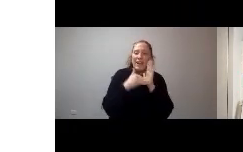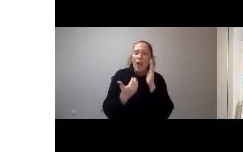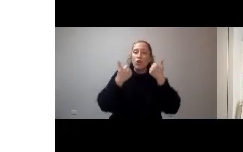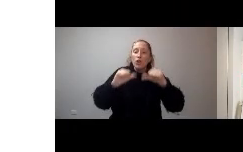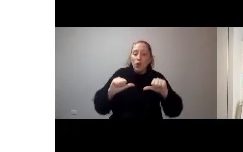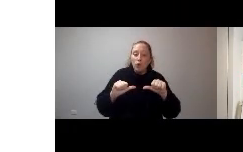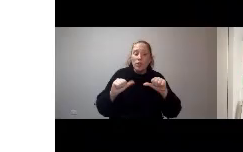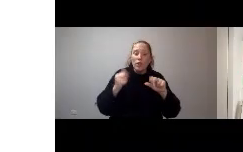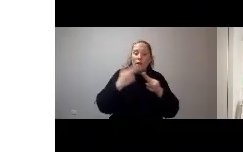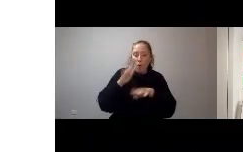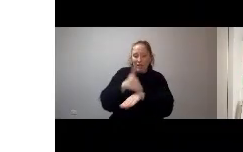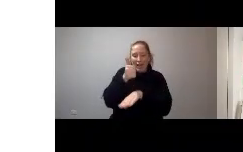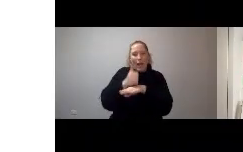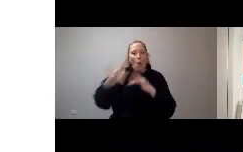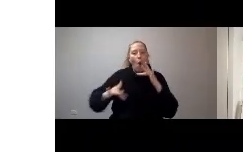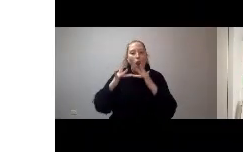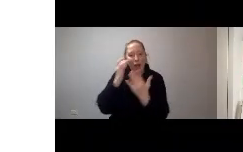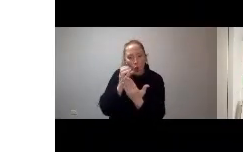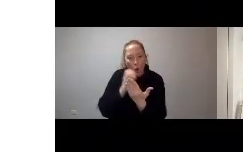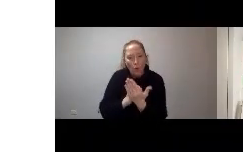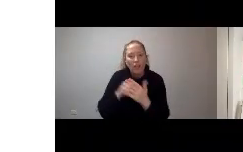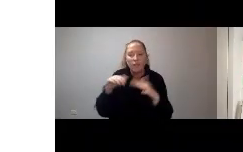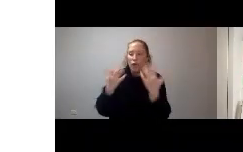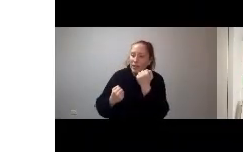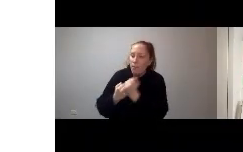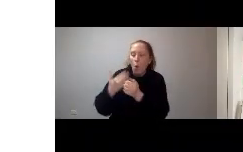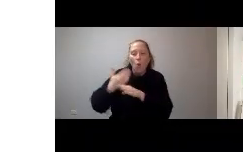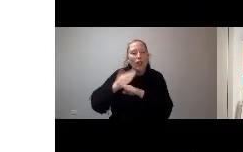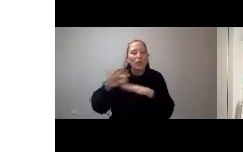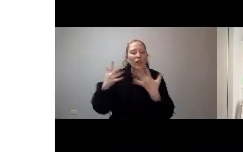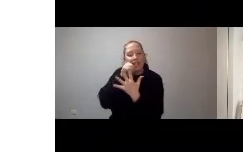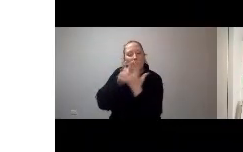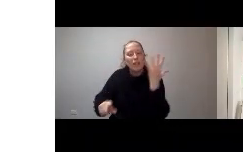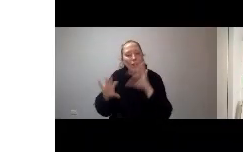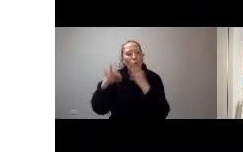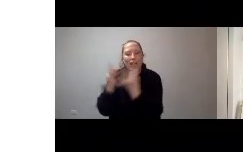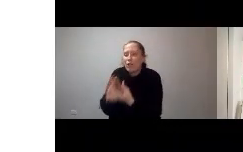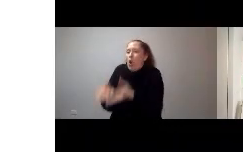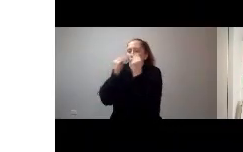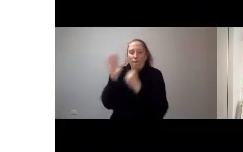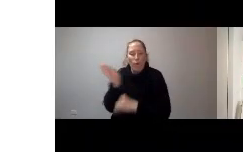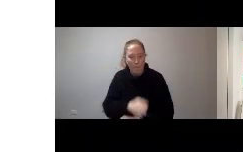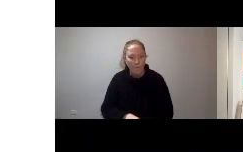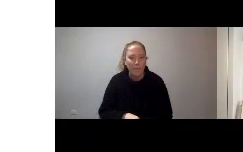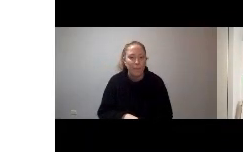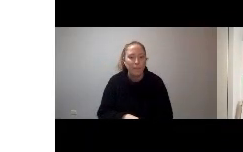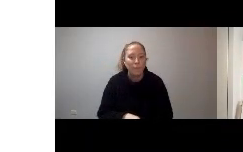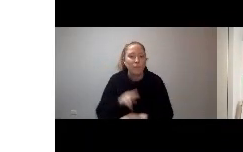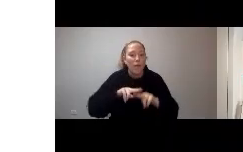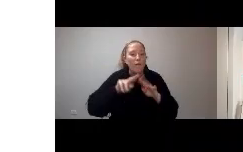for disability support workers and organisations. Fiona McEwan is the Manager of Service Design